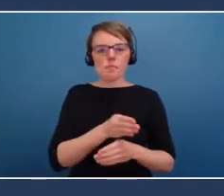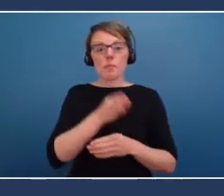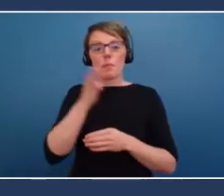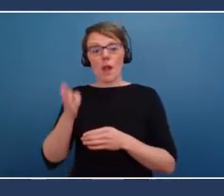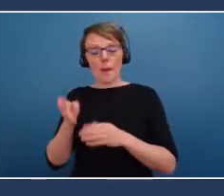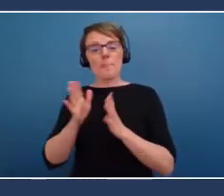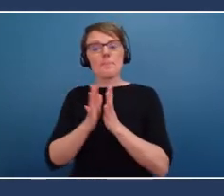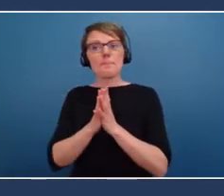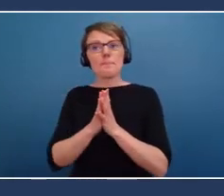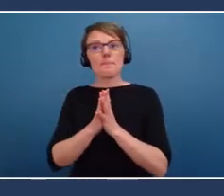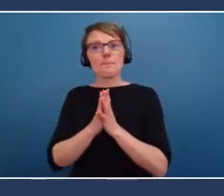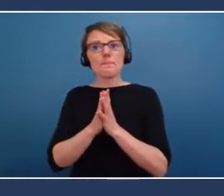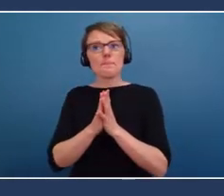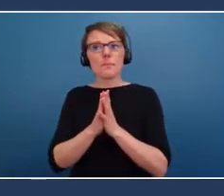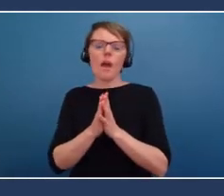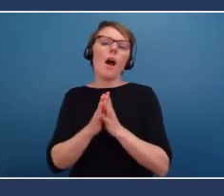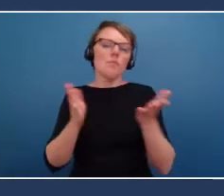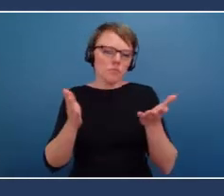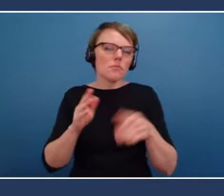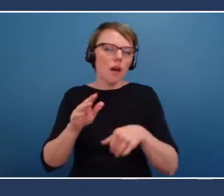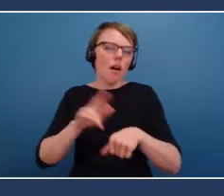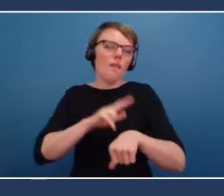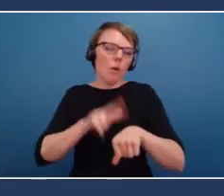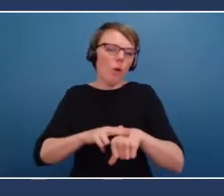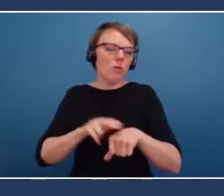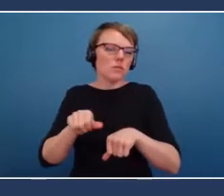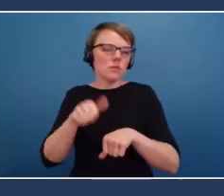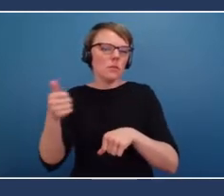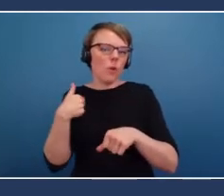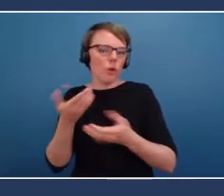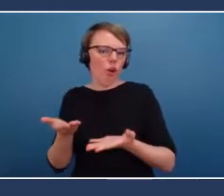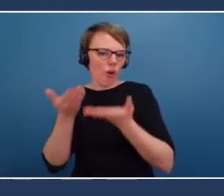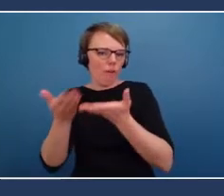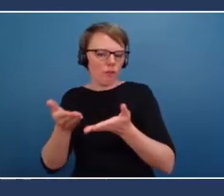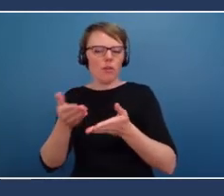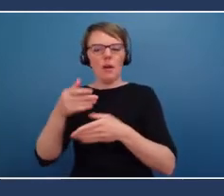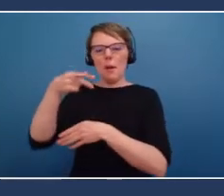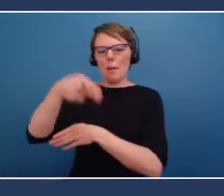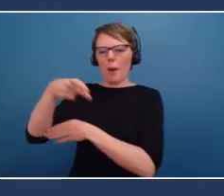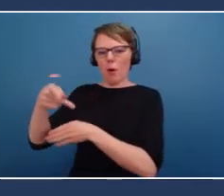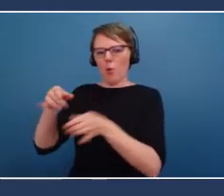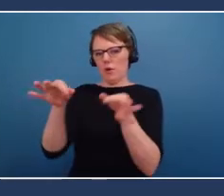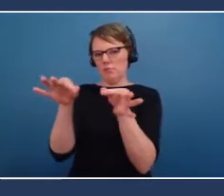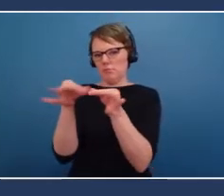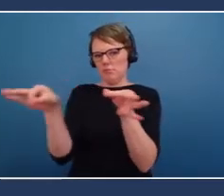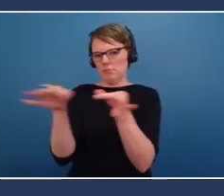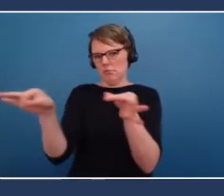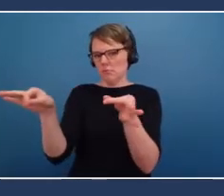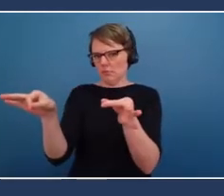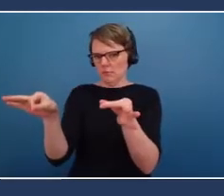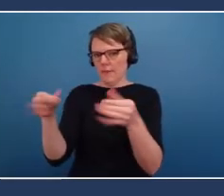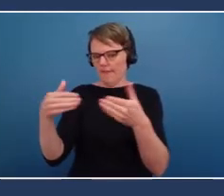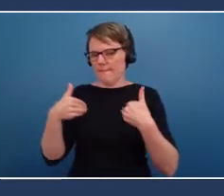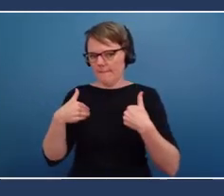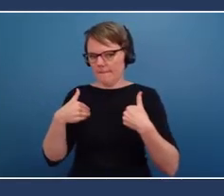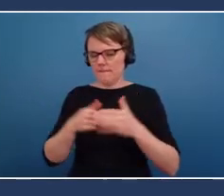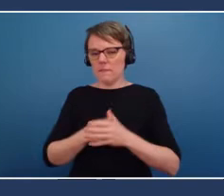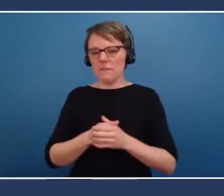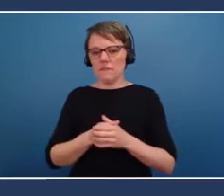The other thing we can, of course, do, is offer PowerPoint translation. Subtitles. There is a little button in the bottom corner, here that